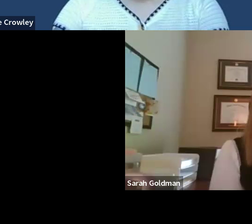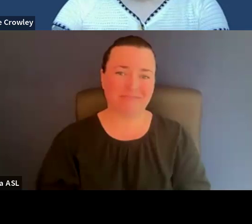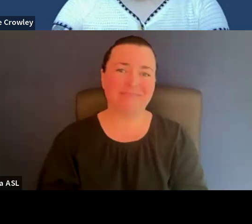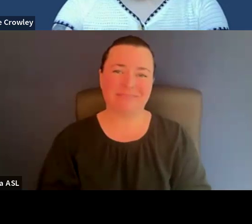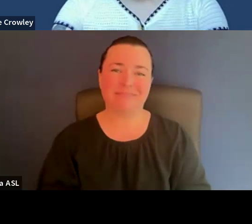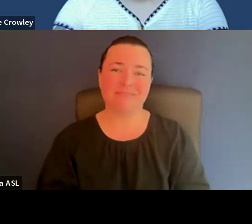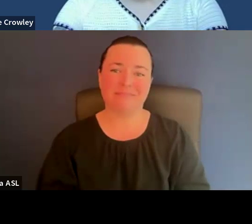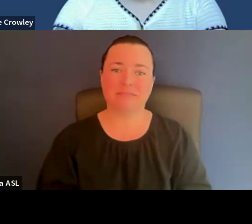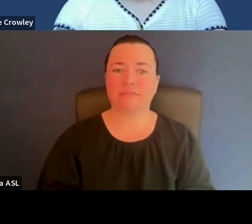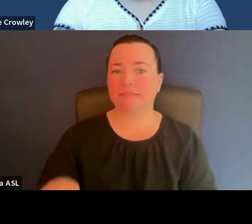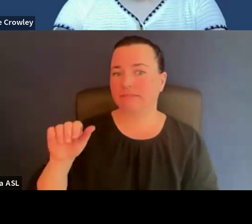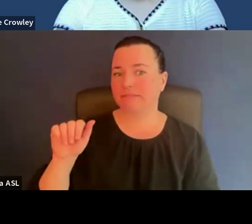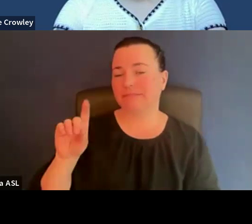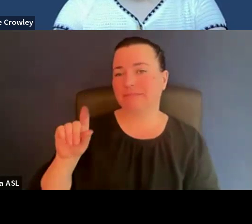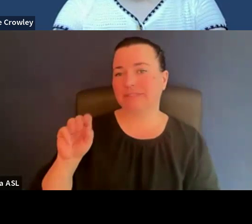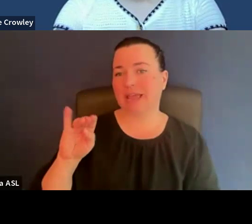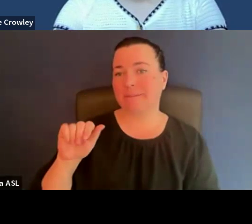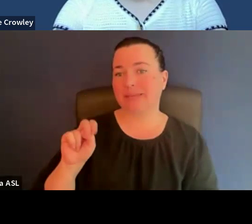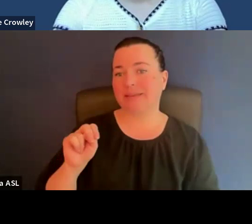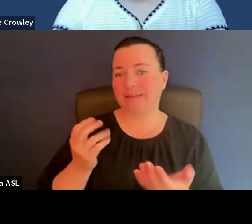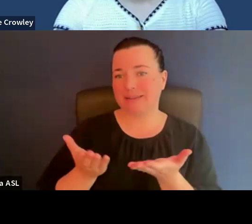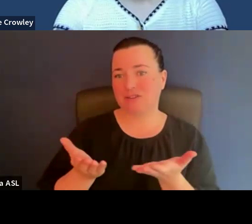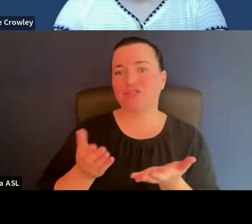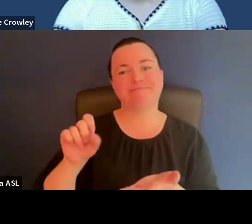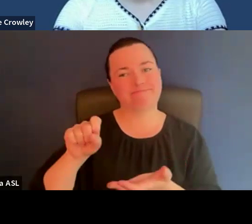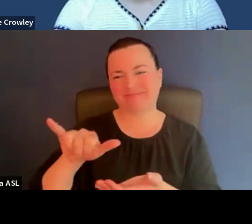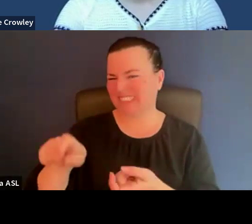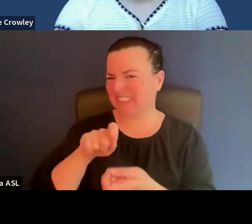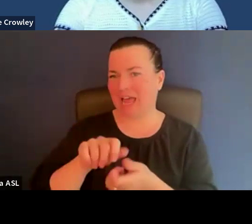That's exactly how I feel, Andrew. This is Damian. I kind of feel like the thing